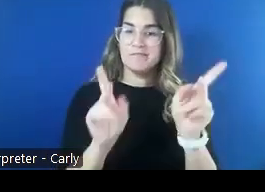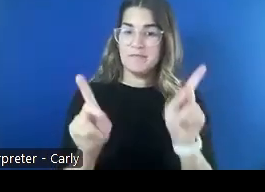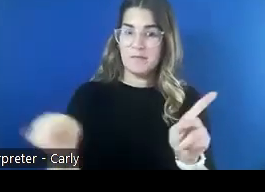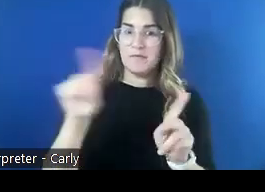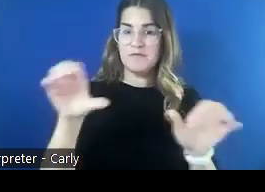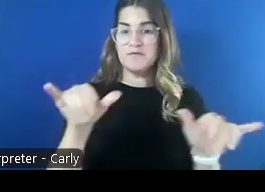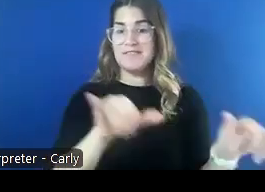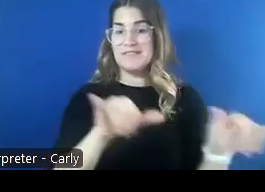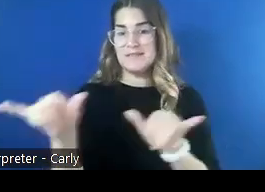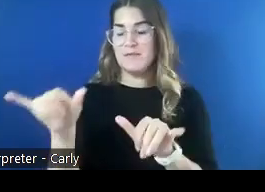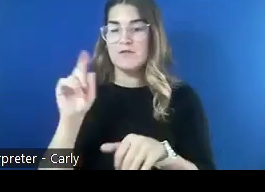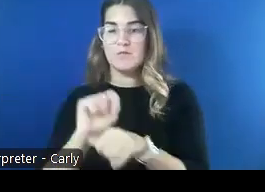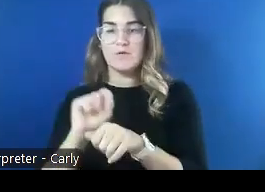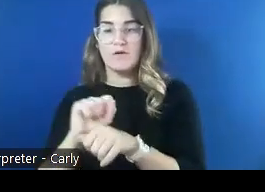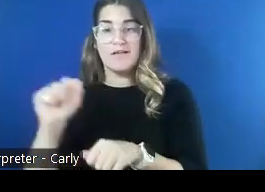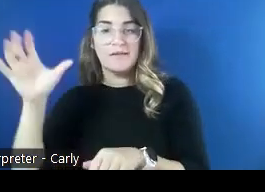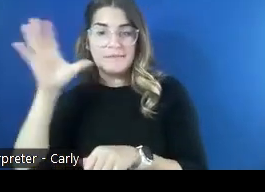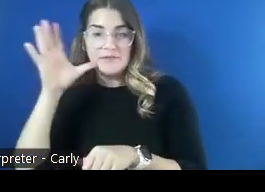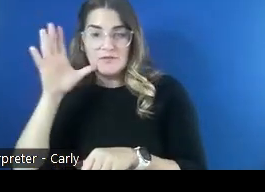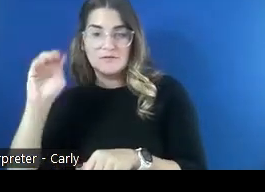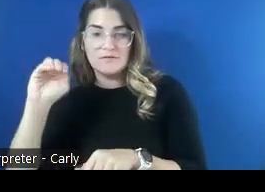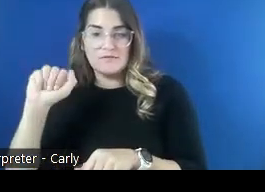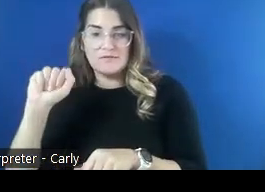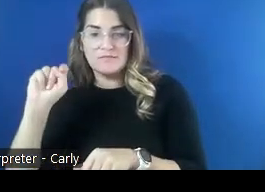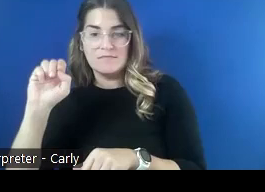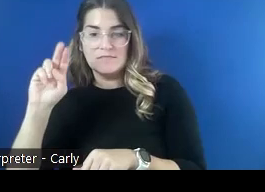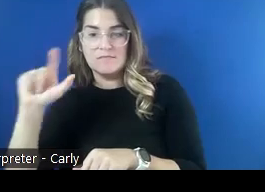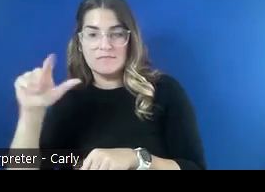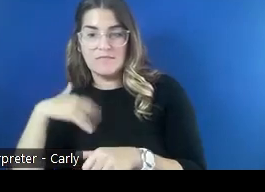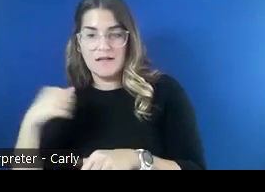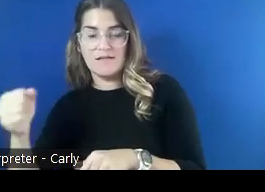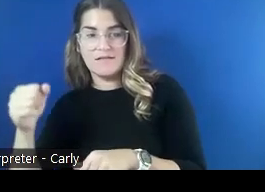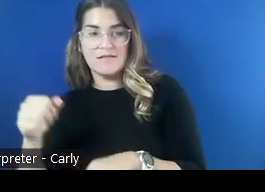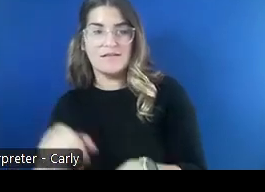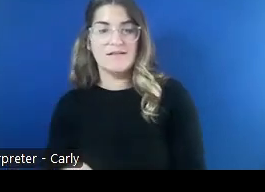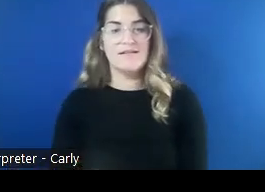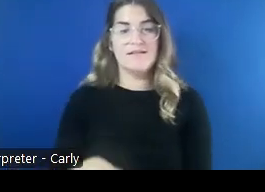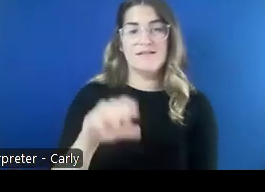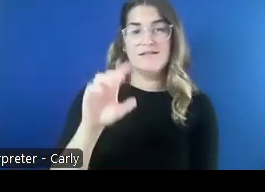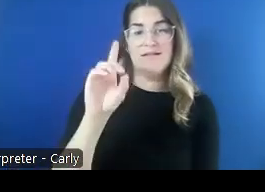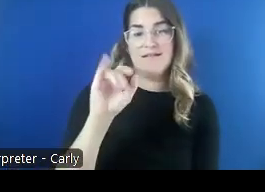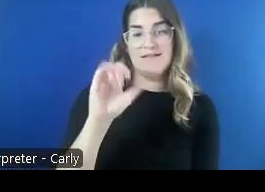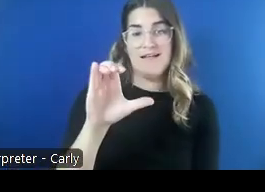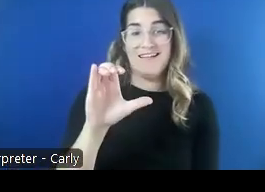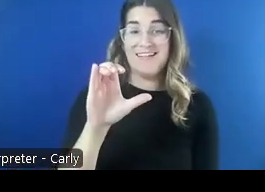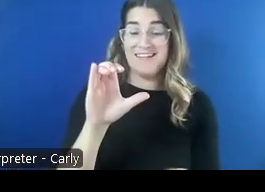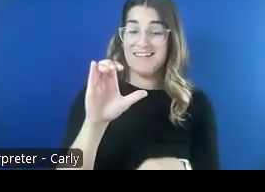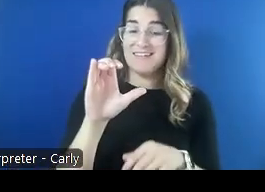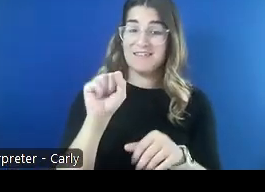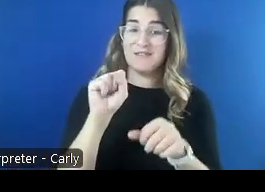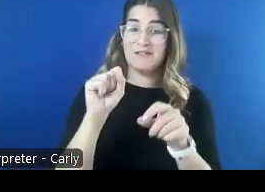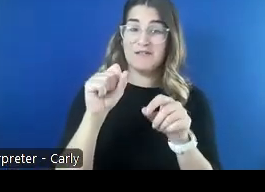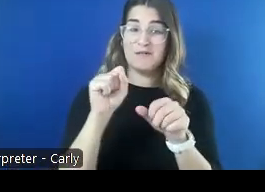Health side um because dietic work is a Sticky Wicket when there's one system that's in charge